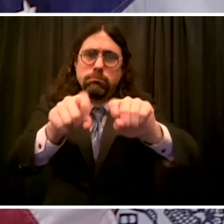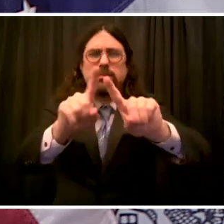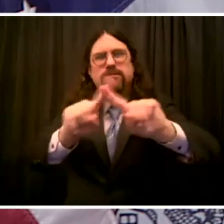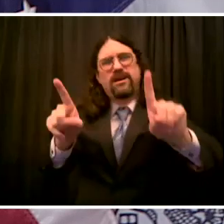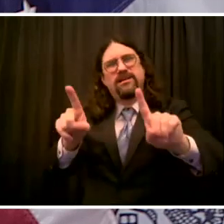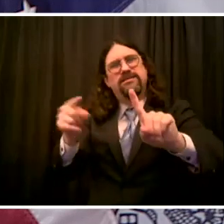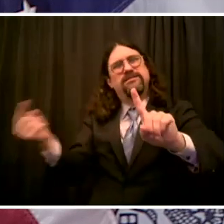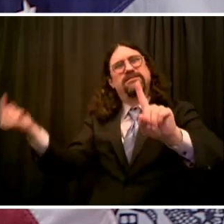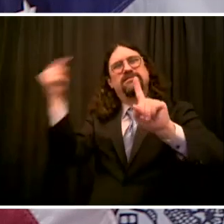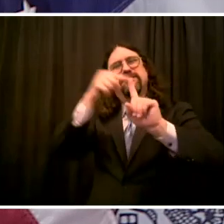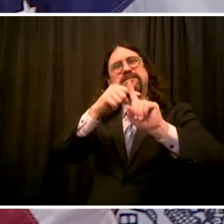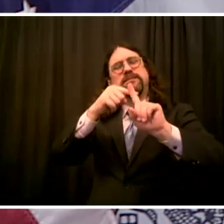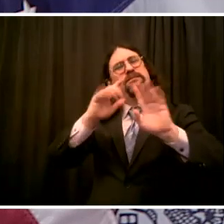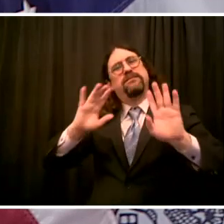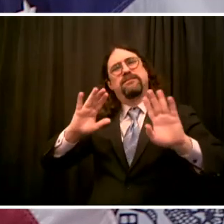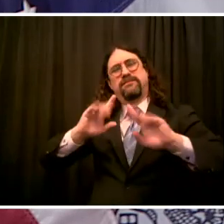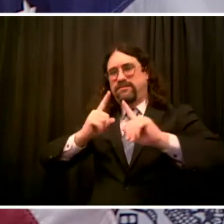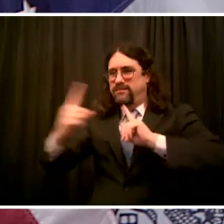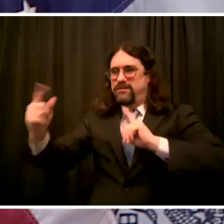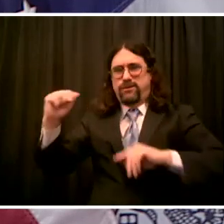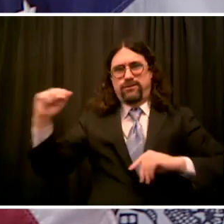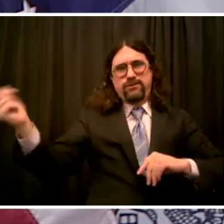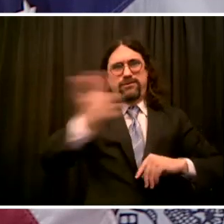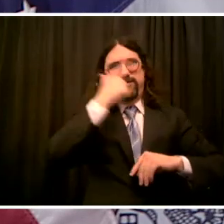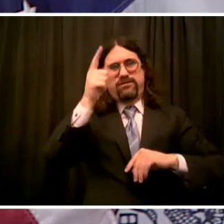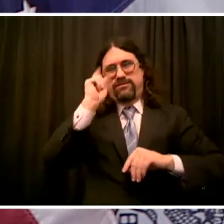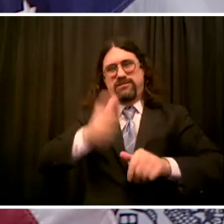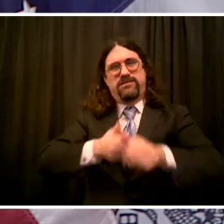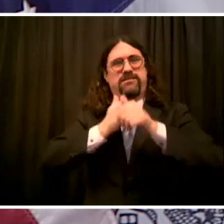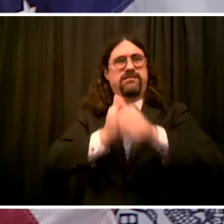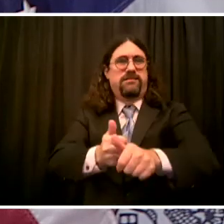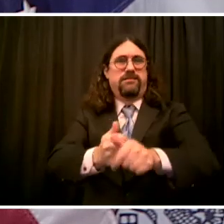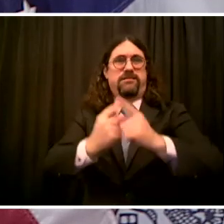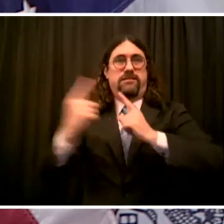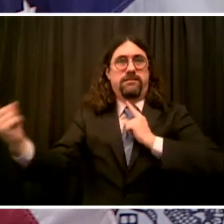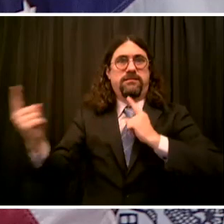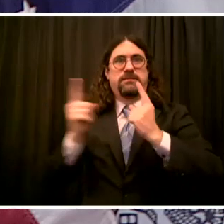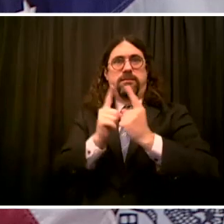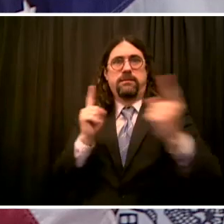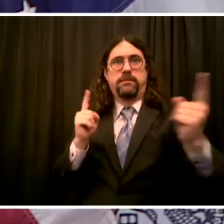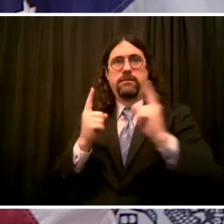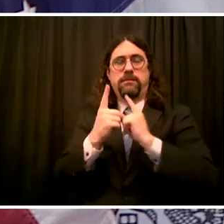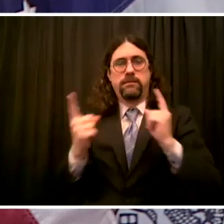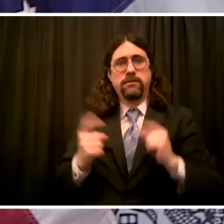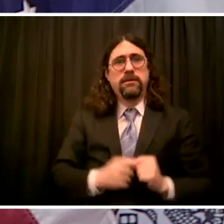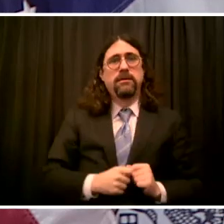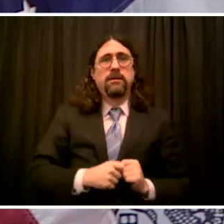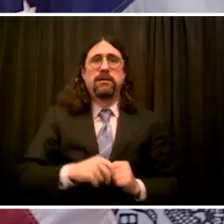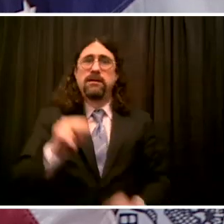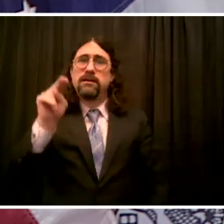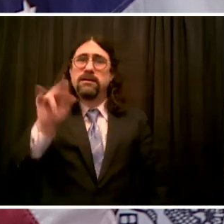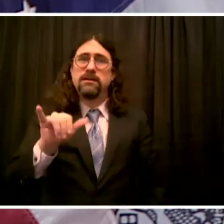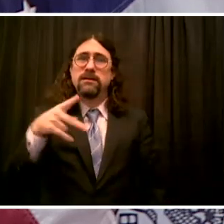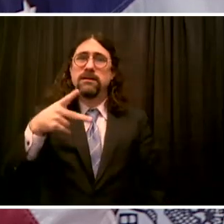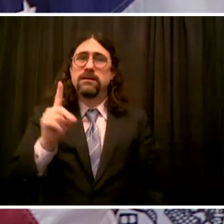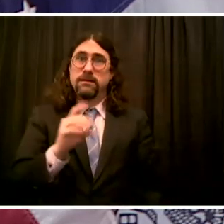IMPORTANT. BUT I KEEP COMING BAK CTO JOBON E IS TO SAVE LIVES. AND HAVING THE NYPD THERE AS PART OF THAT PLAN.